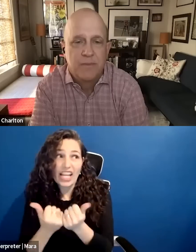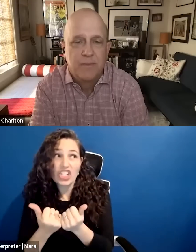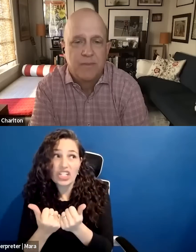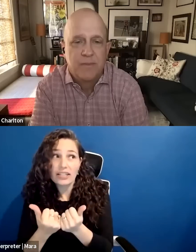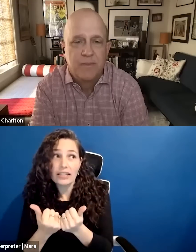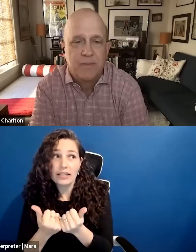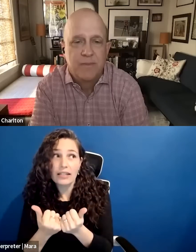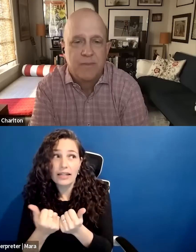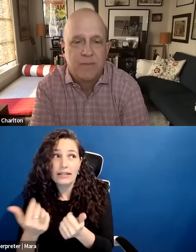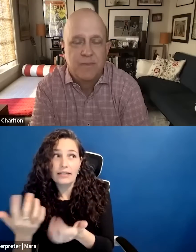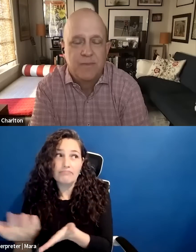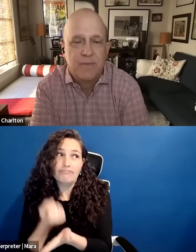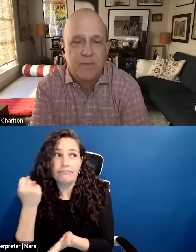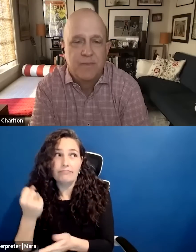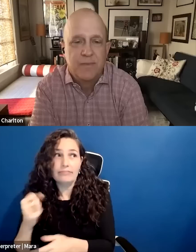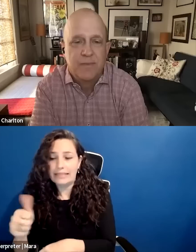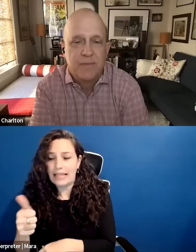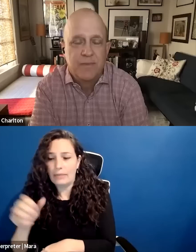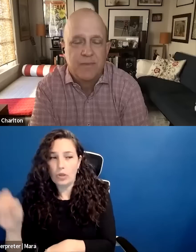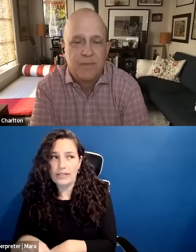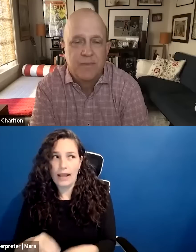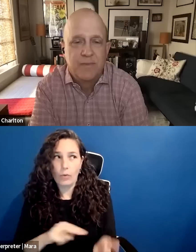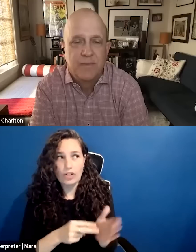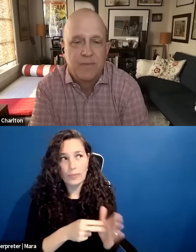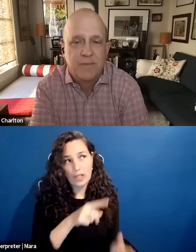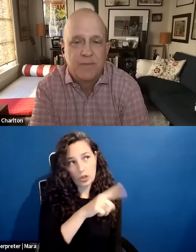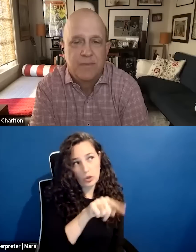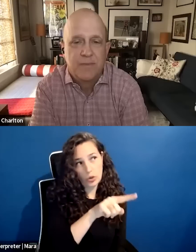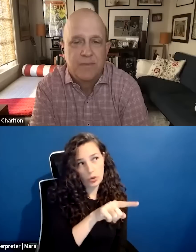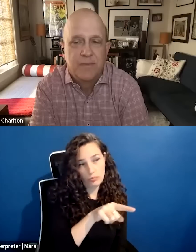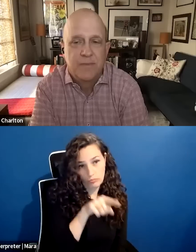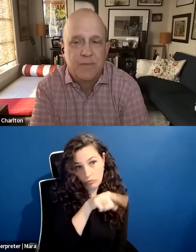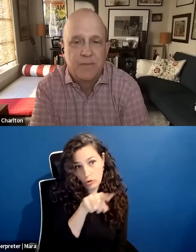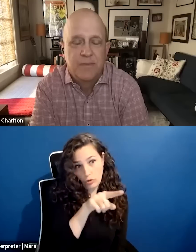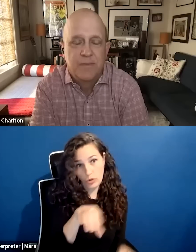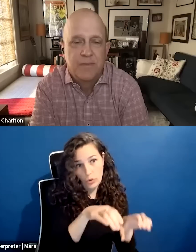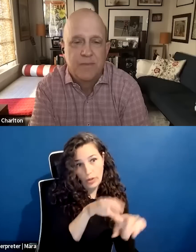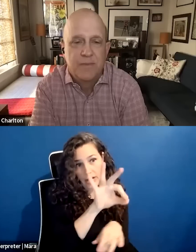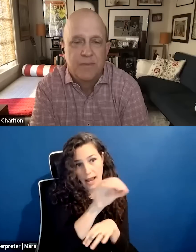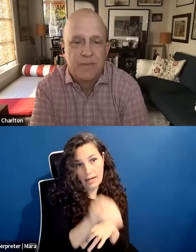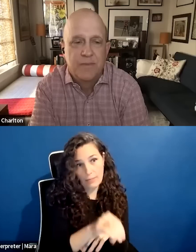But often I feel like we assign 90% of the effort to our reps,